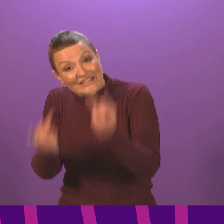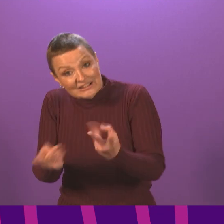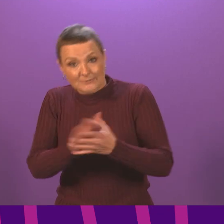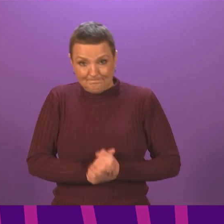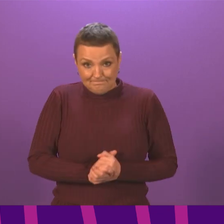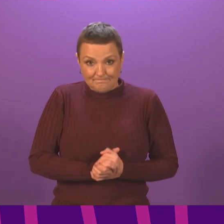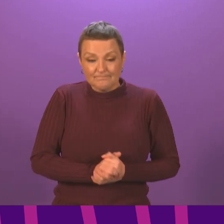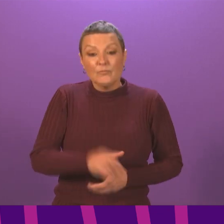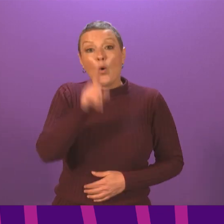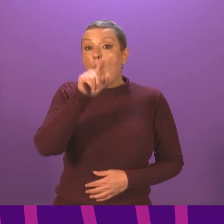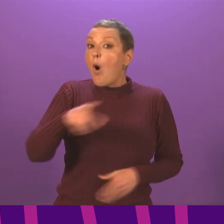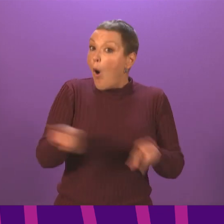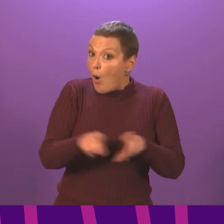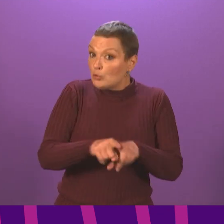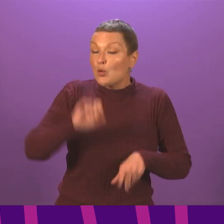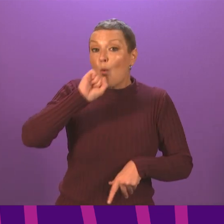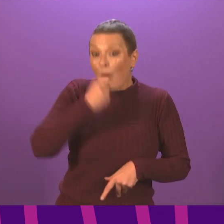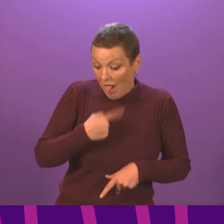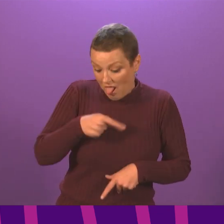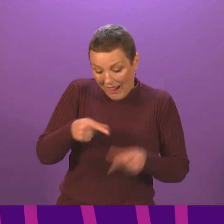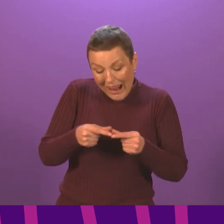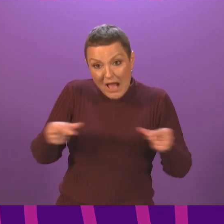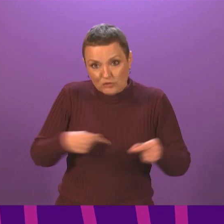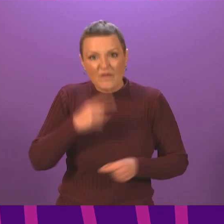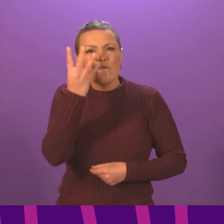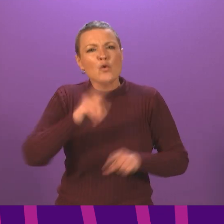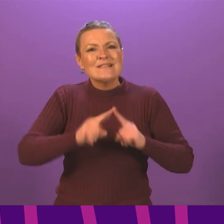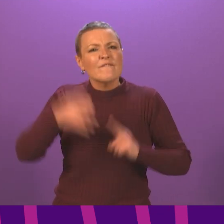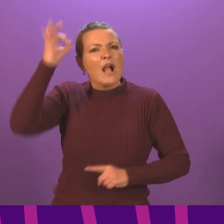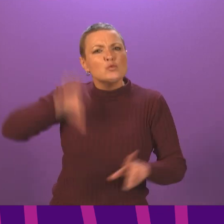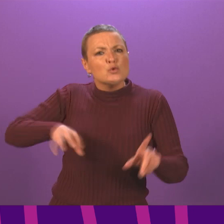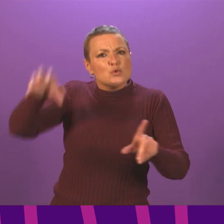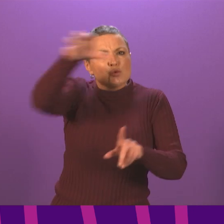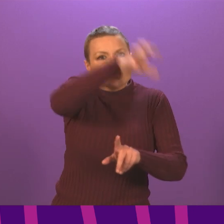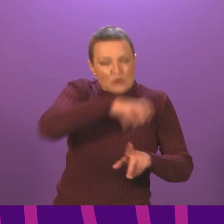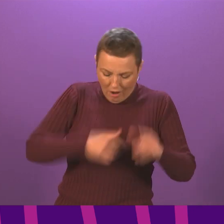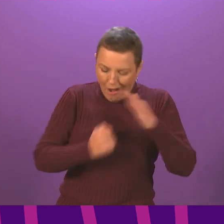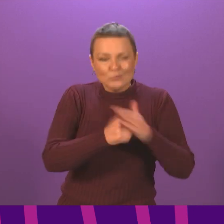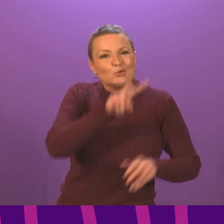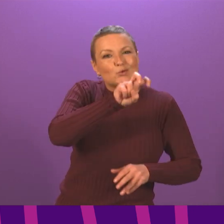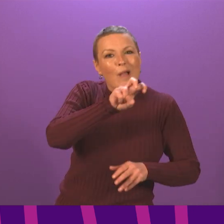flow testing to up to 12 early-adopter care homes across four local authority areas from